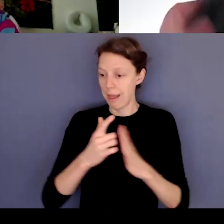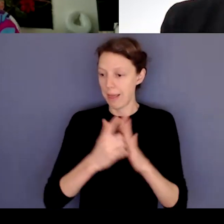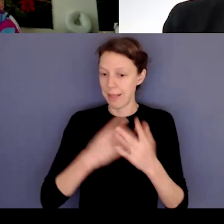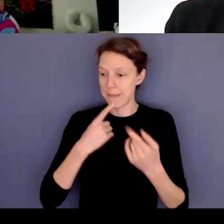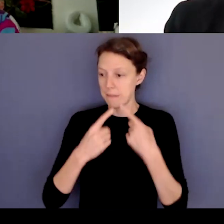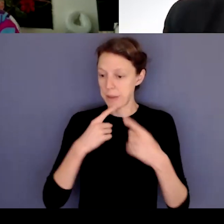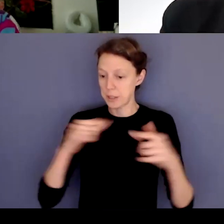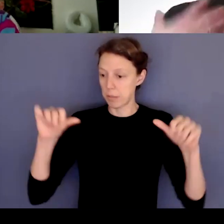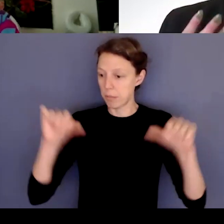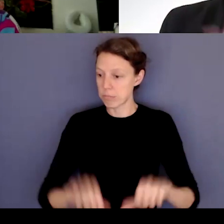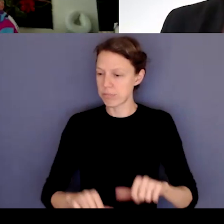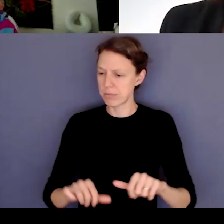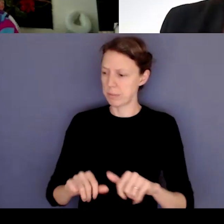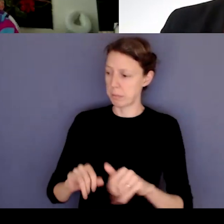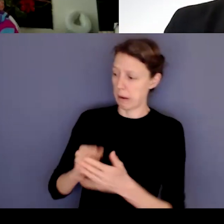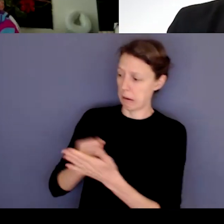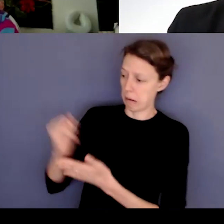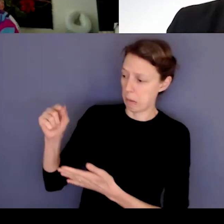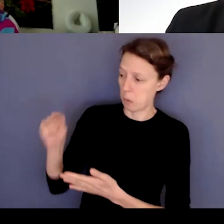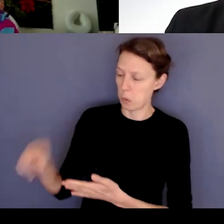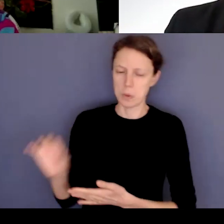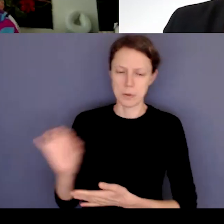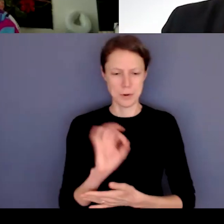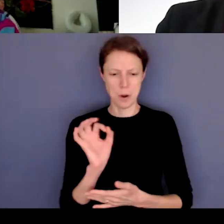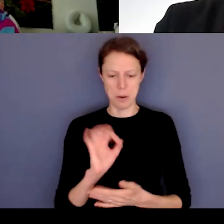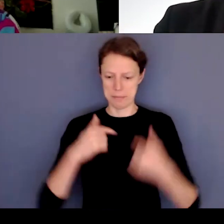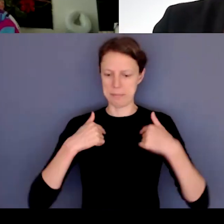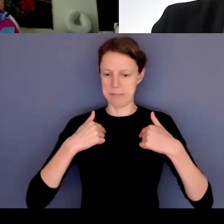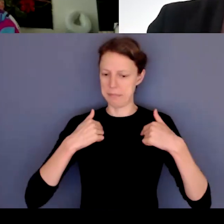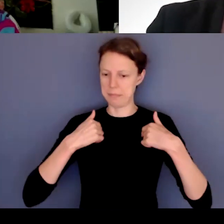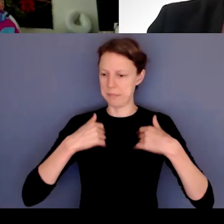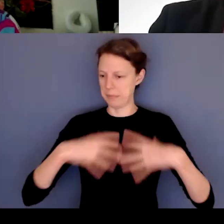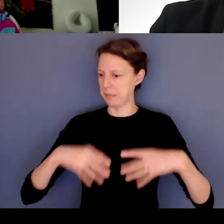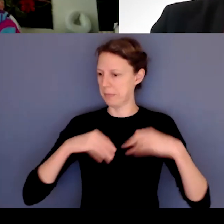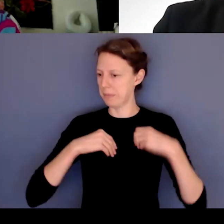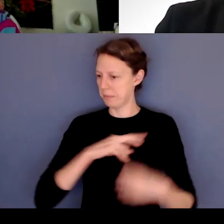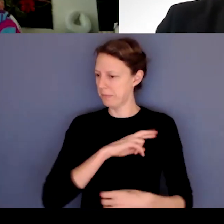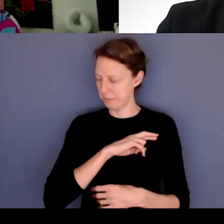well, that's not on you. I'm happy to wear that as you know, as the head of Westjustice's media, and kind of work through